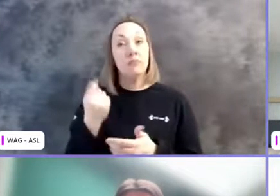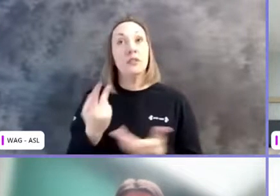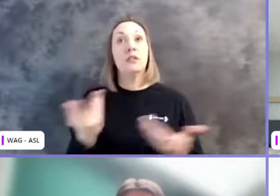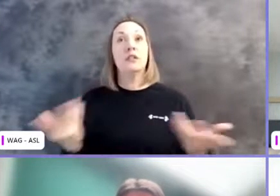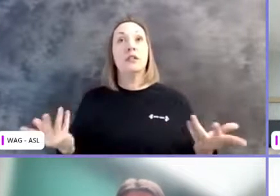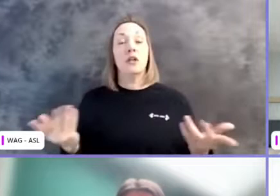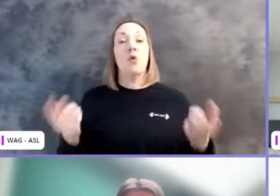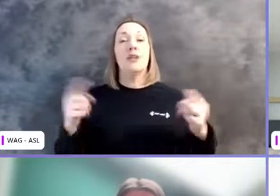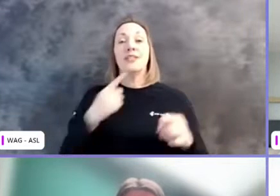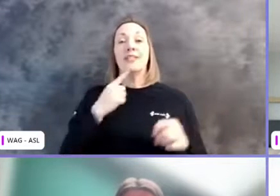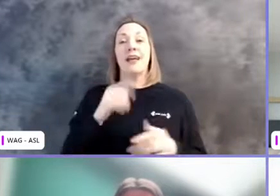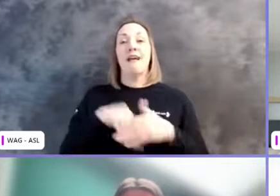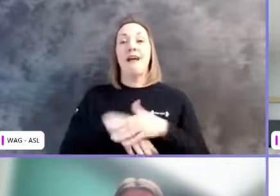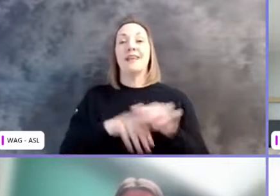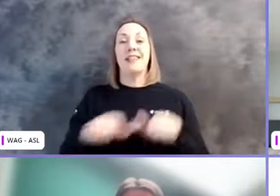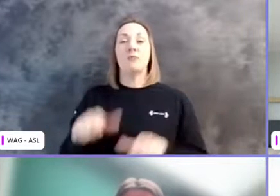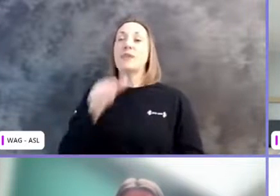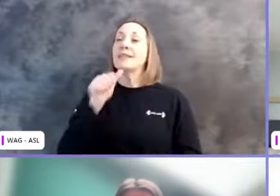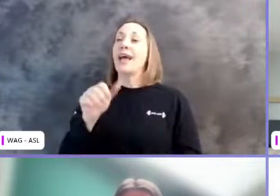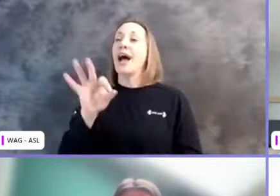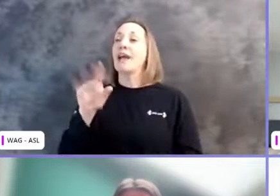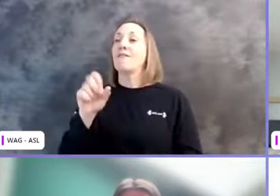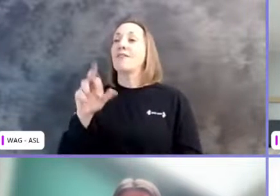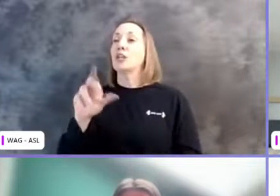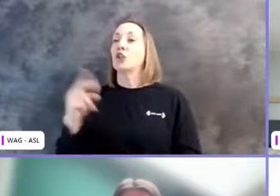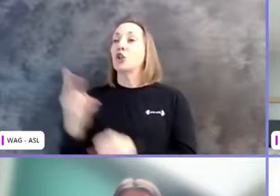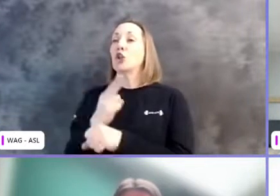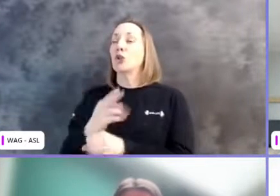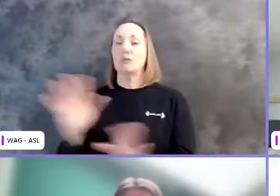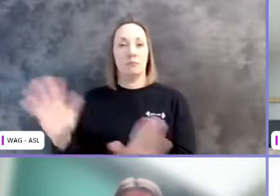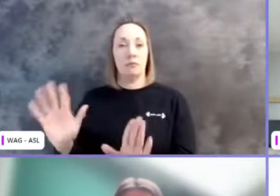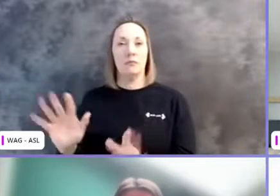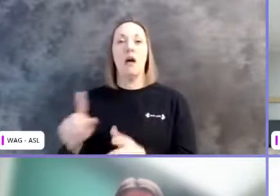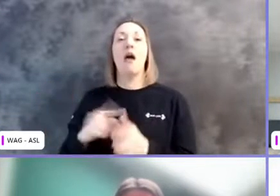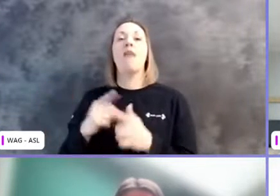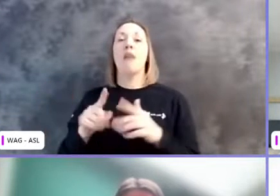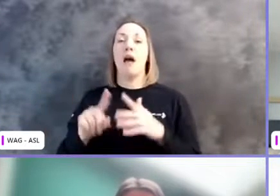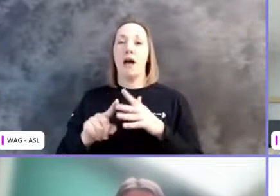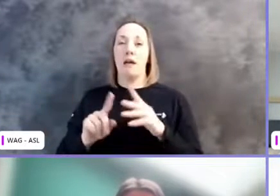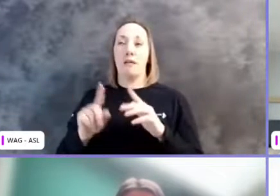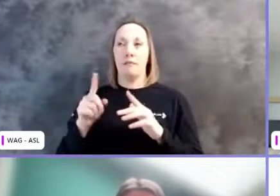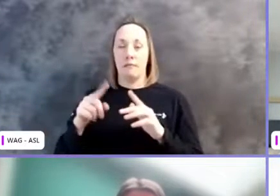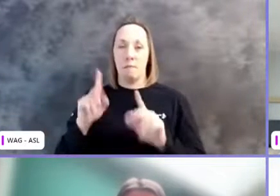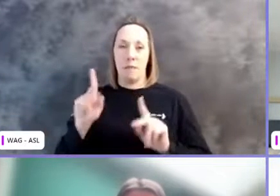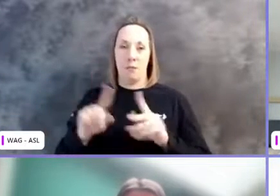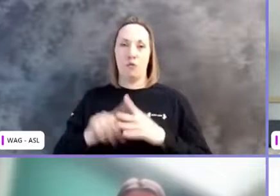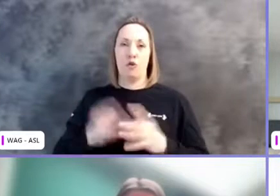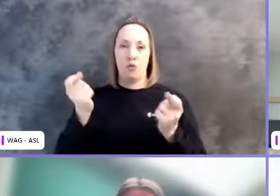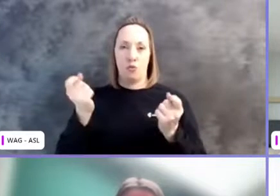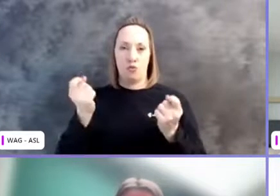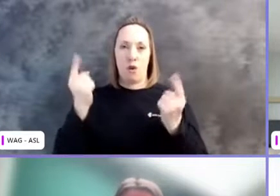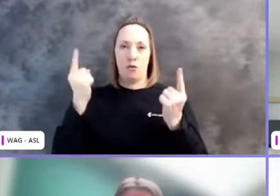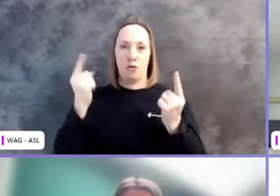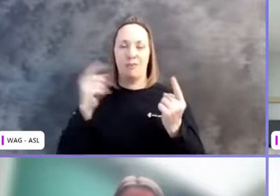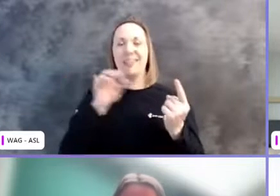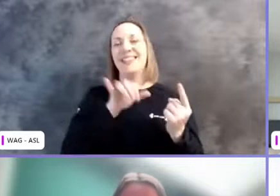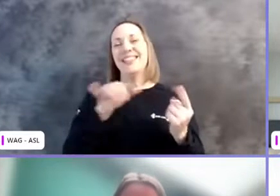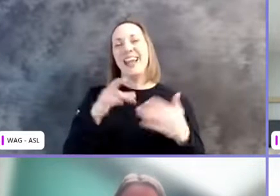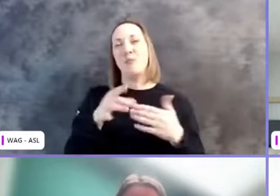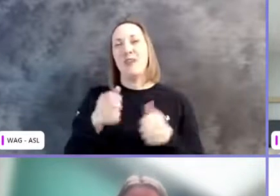in leadership work to make this awareness happen. Once you start saying accessibility isn't a